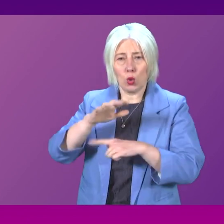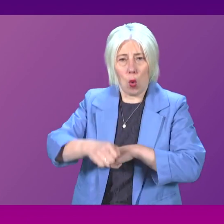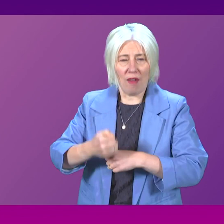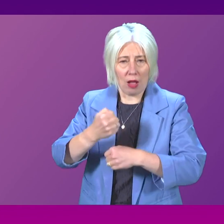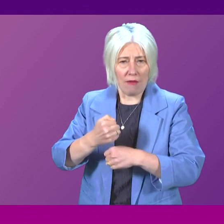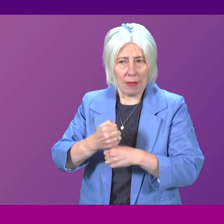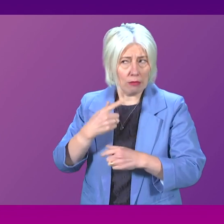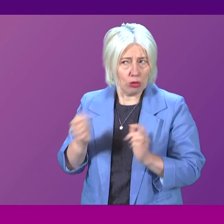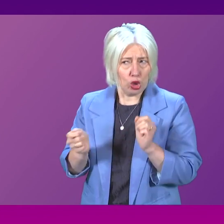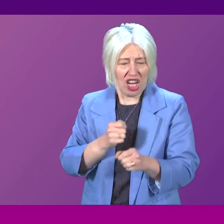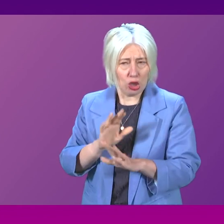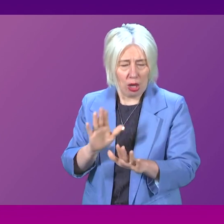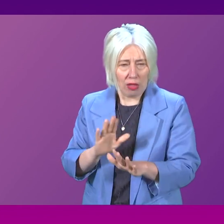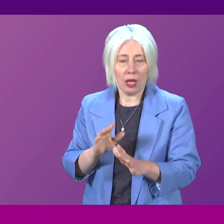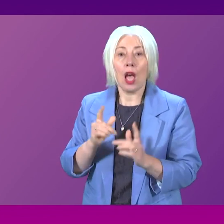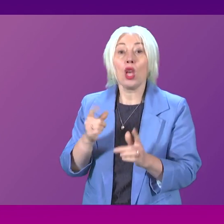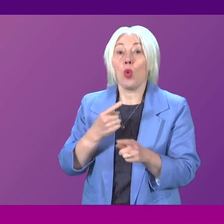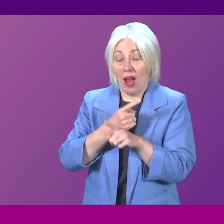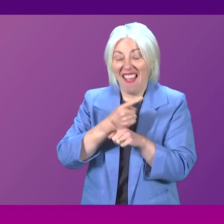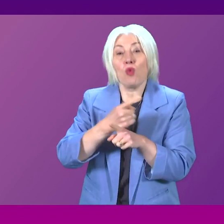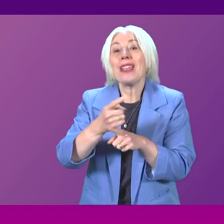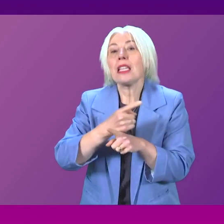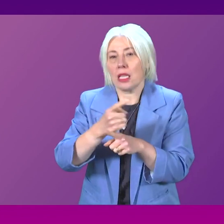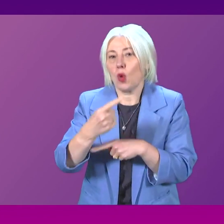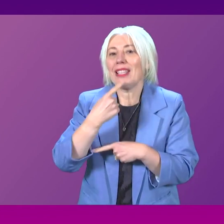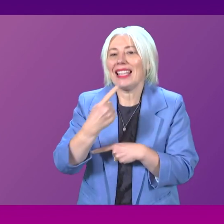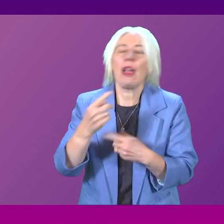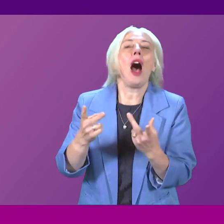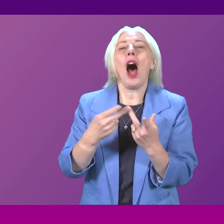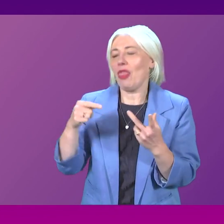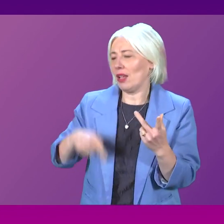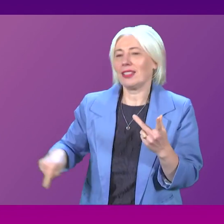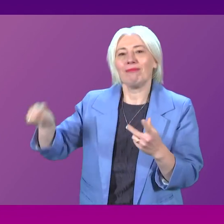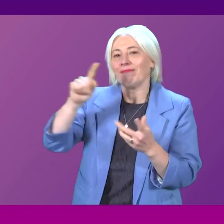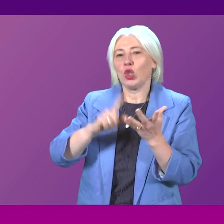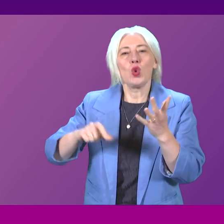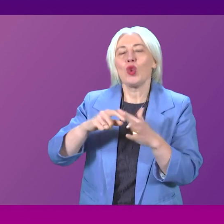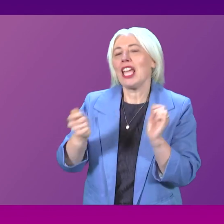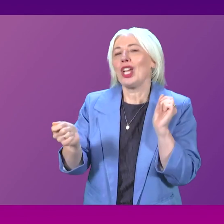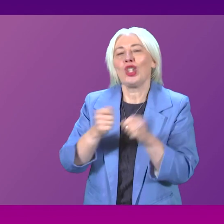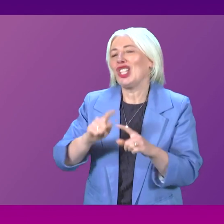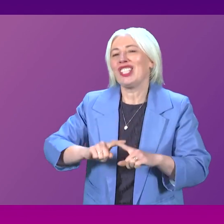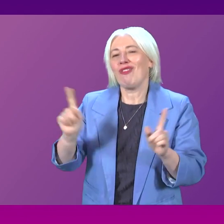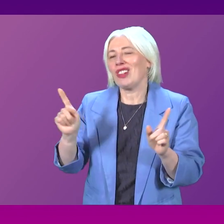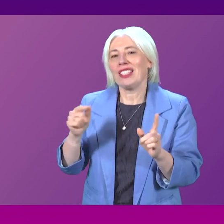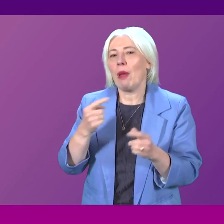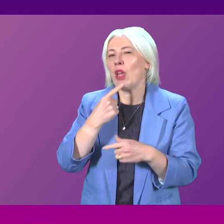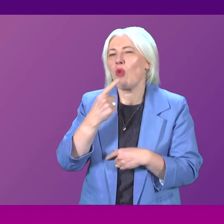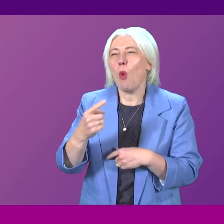Of course, we report them weekly, which is different from what happens in other Administrations across the United Kingdom, where I think that they are only reported on a monthly basis.